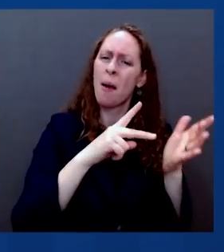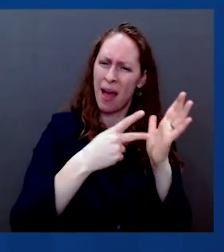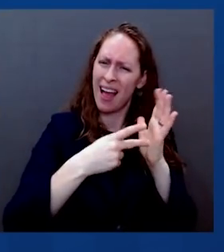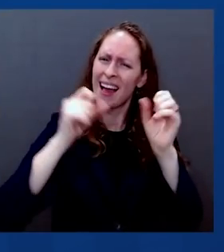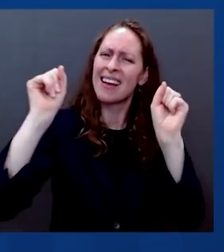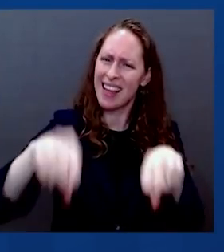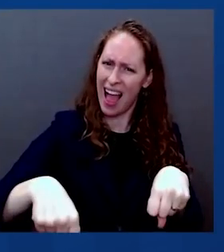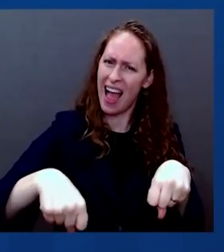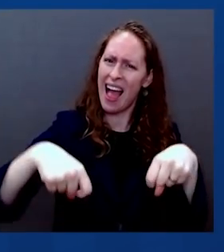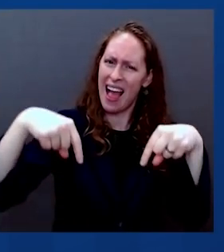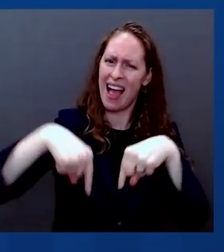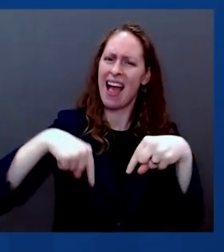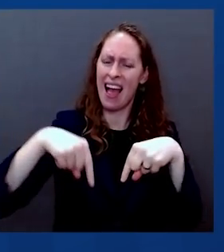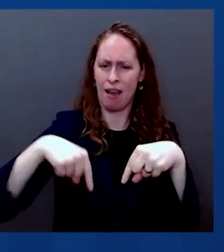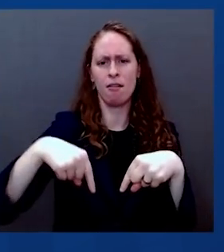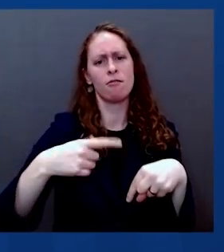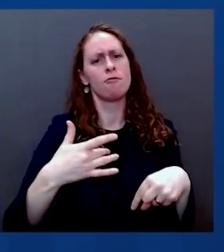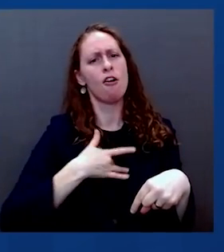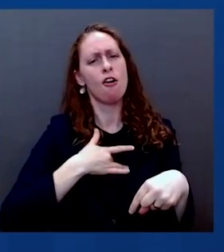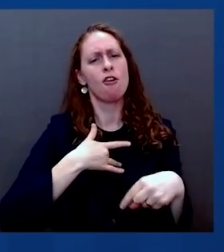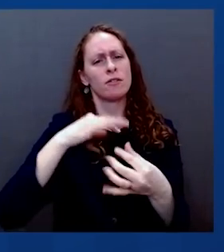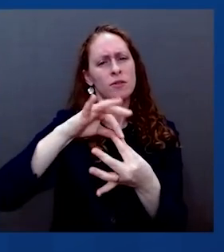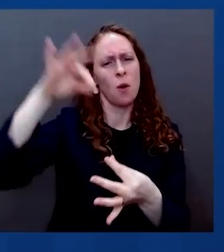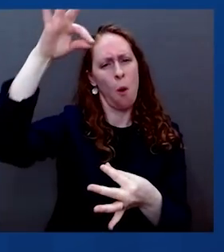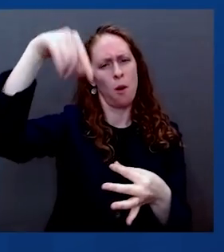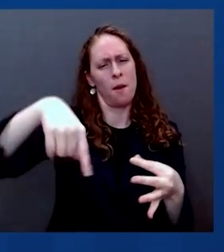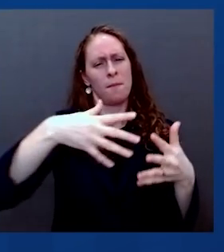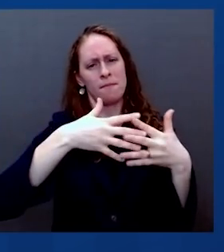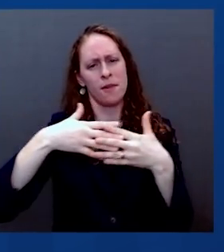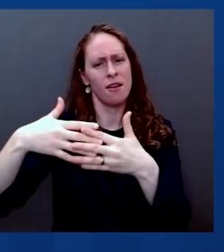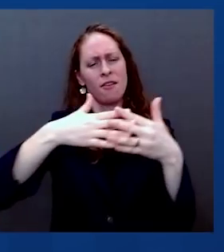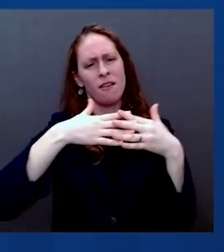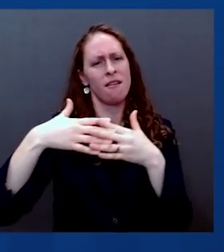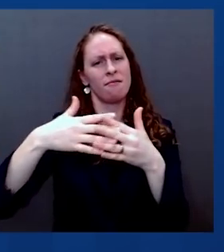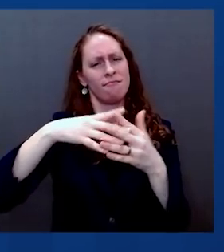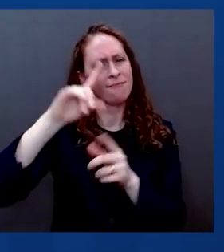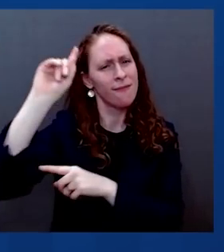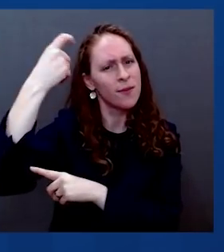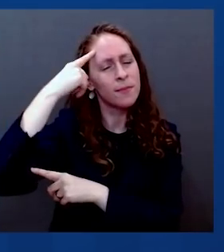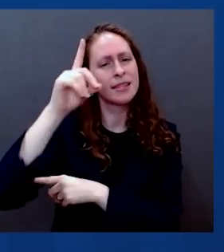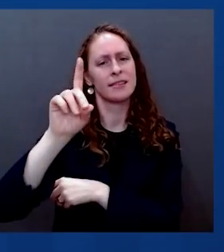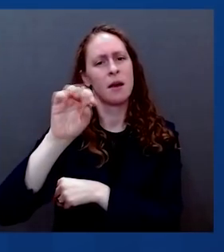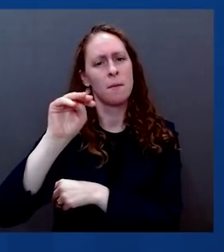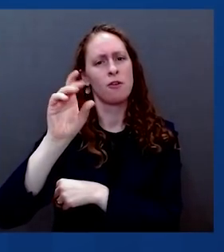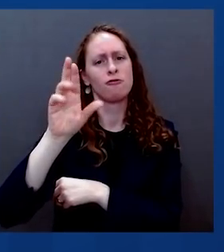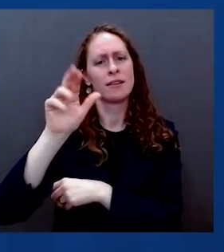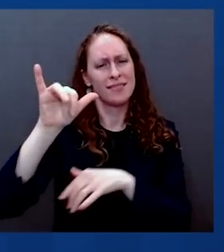In the days that followed John Lewis's death, there was an outpouring of praise and support across the political spectrum.